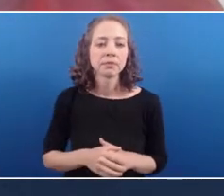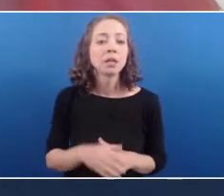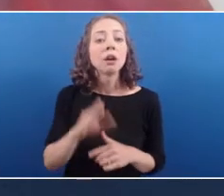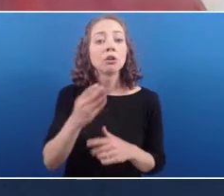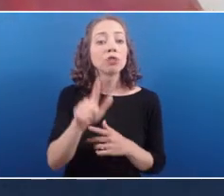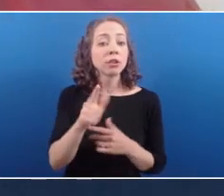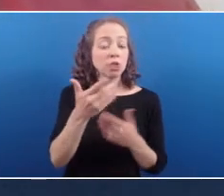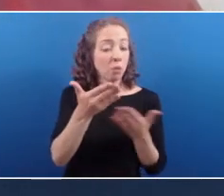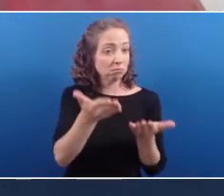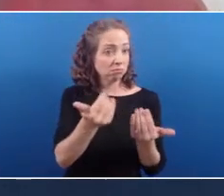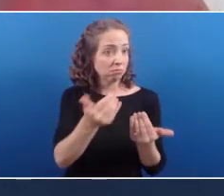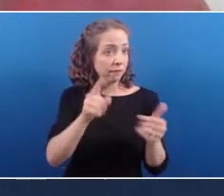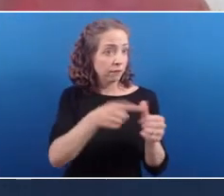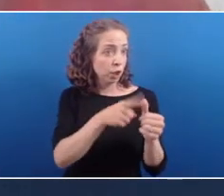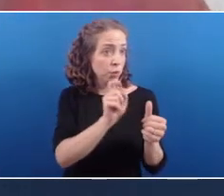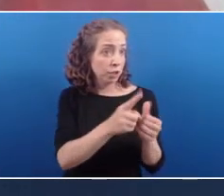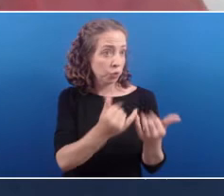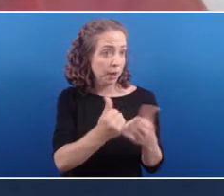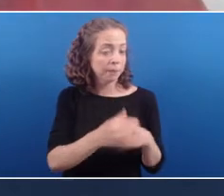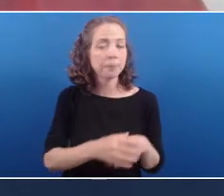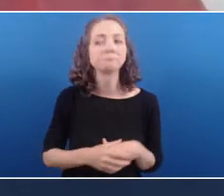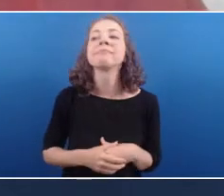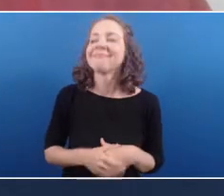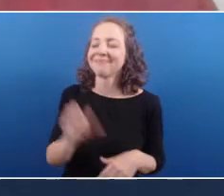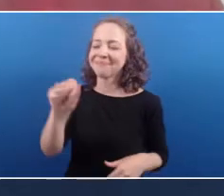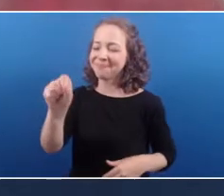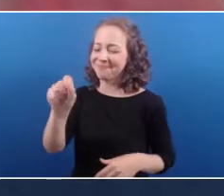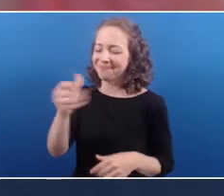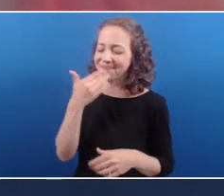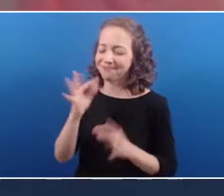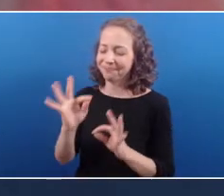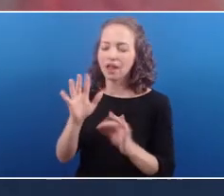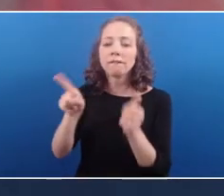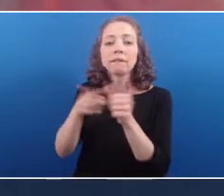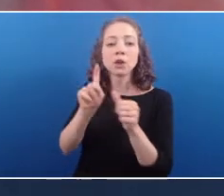Yeah, and this question. I think I would like to ask to Megan first.